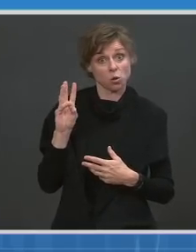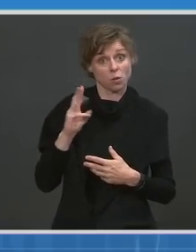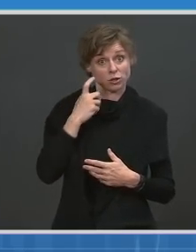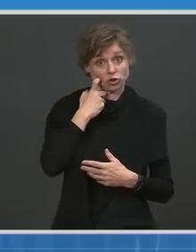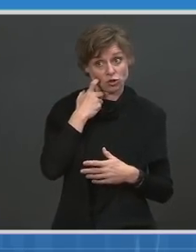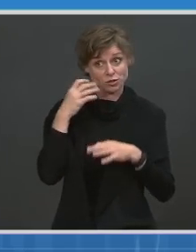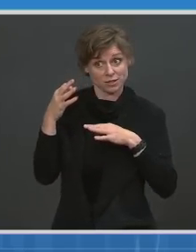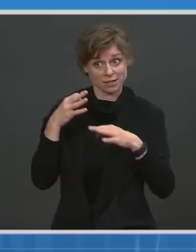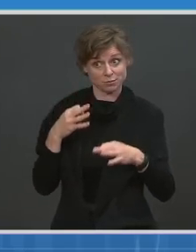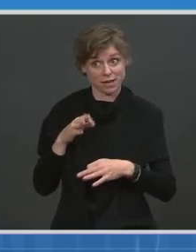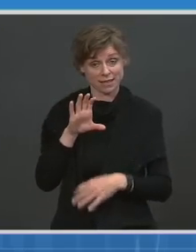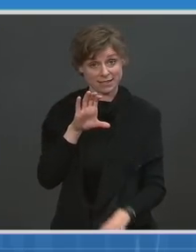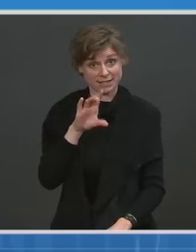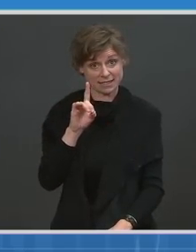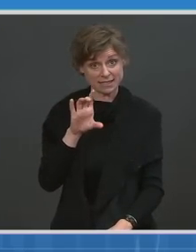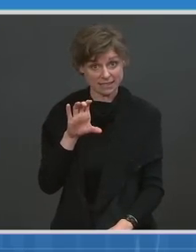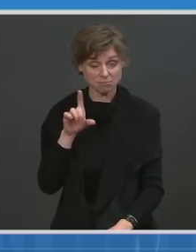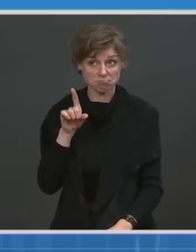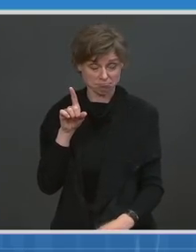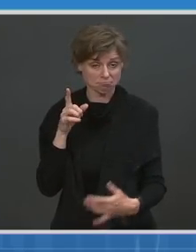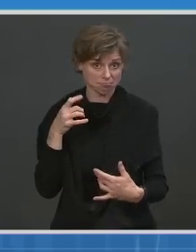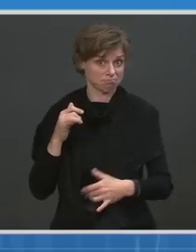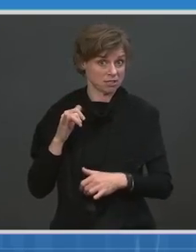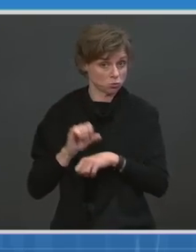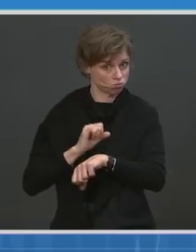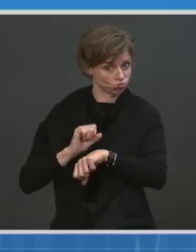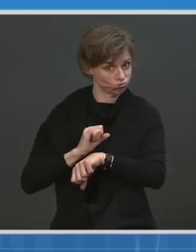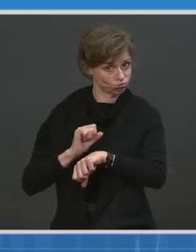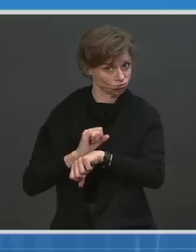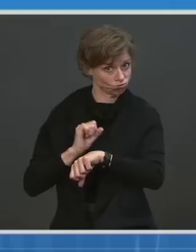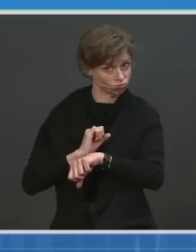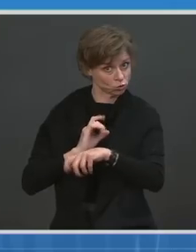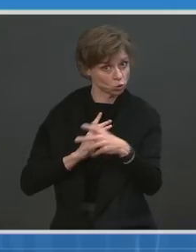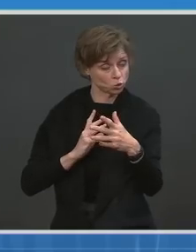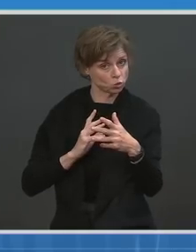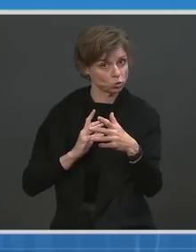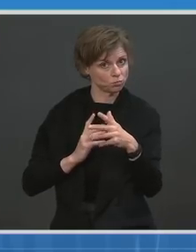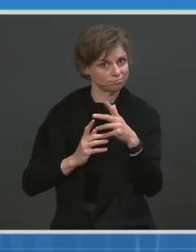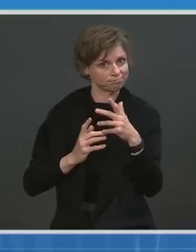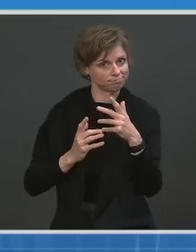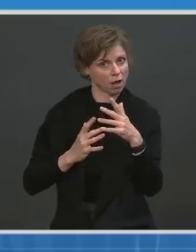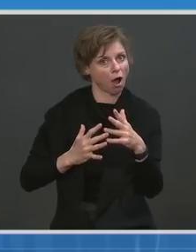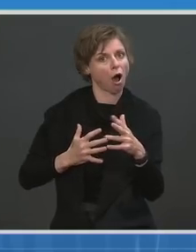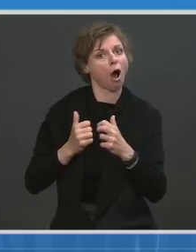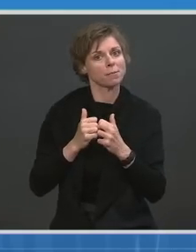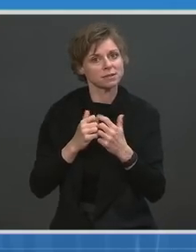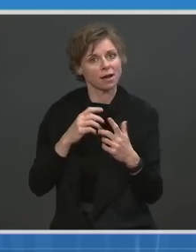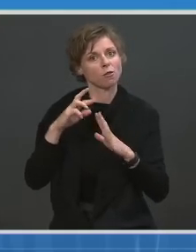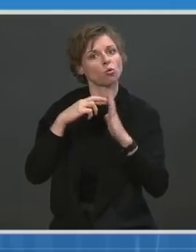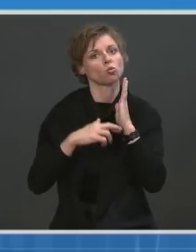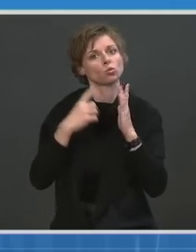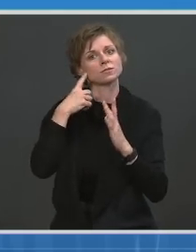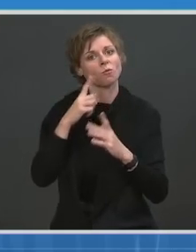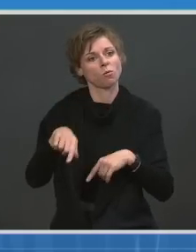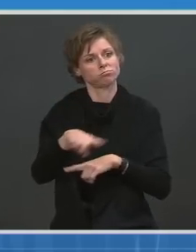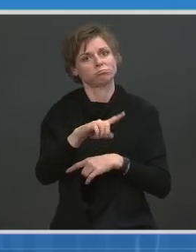the CDC continues to work to update its guidance for schools, as the science evolves. Earlier this week,